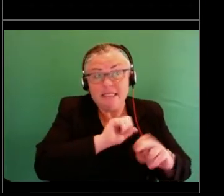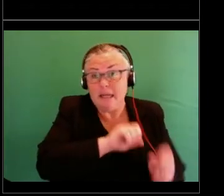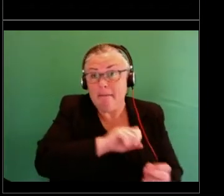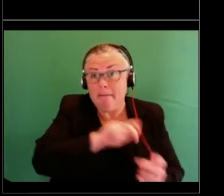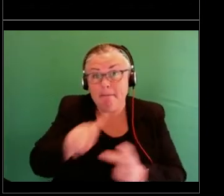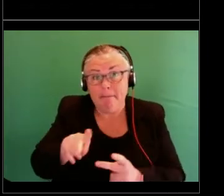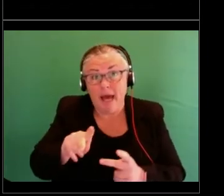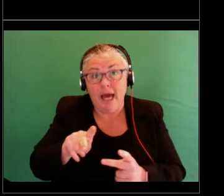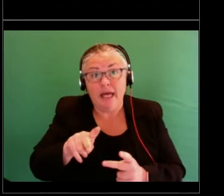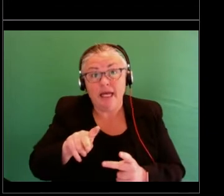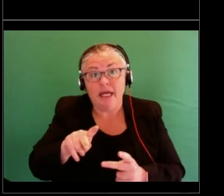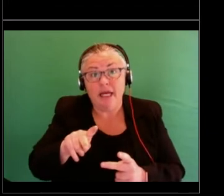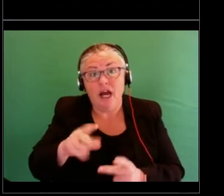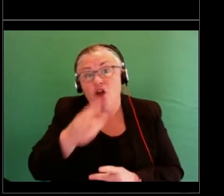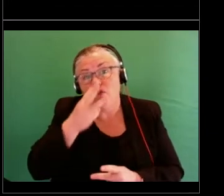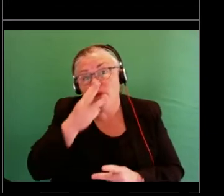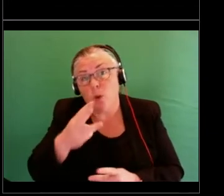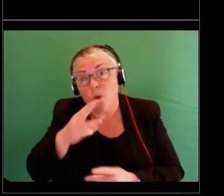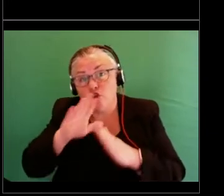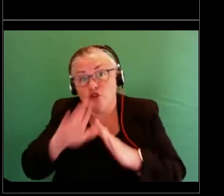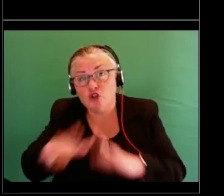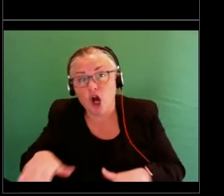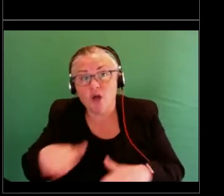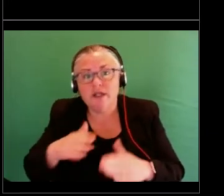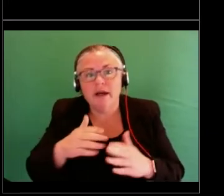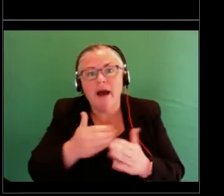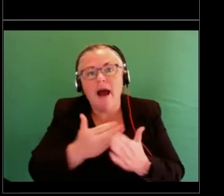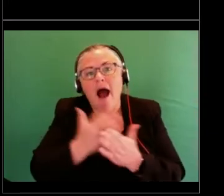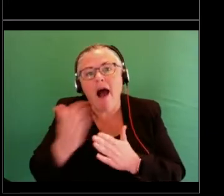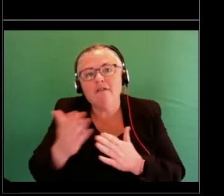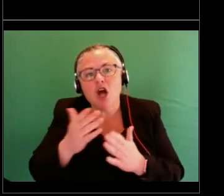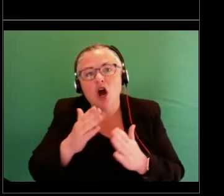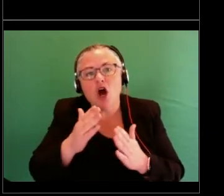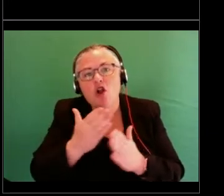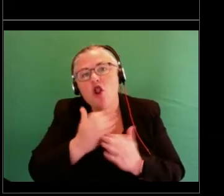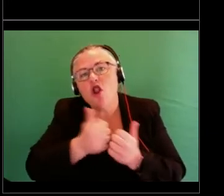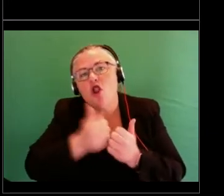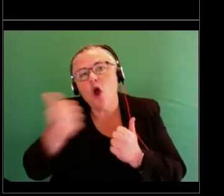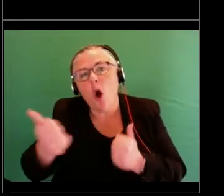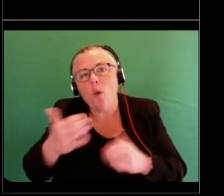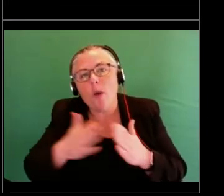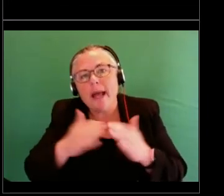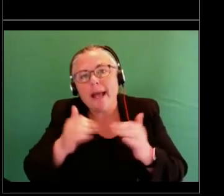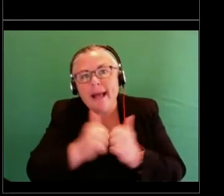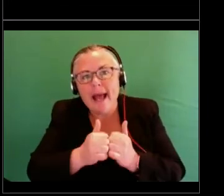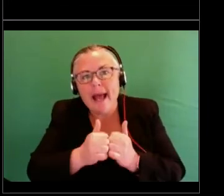We really encourage you to get in touch with Queensland health as well to confirm with them.